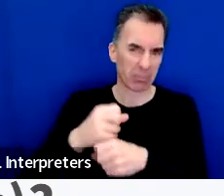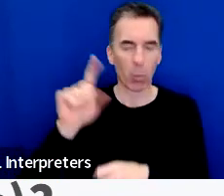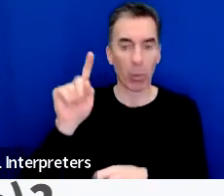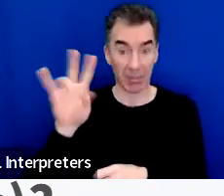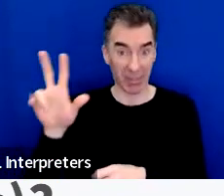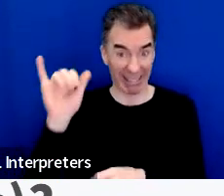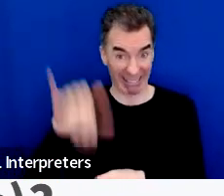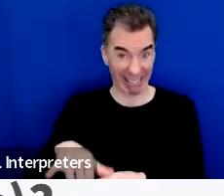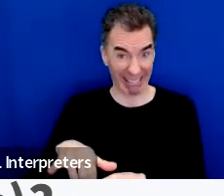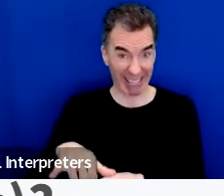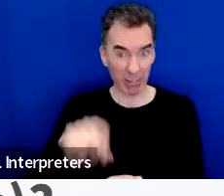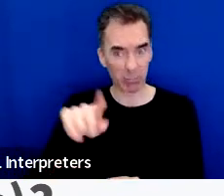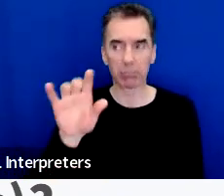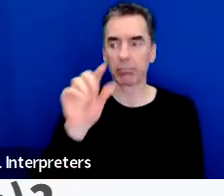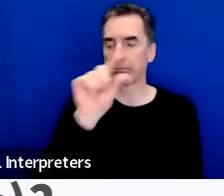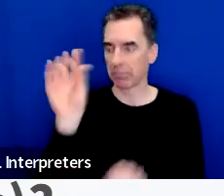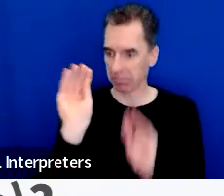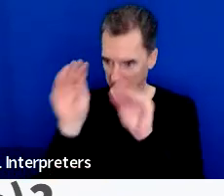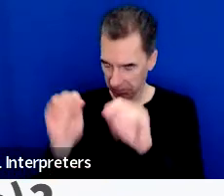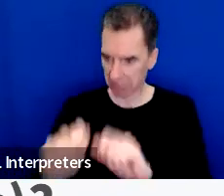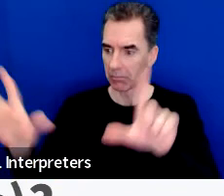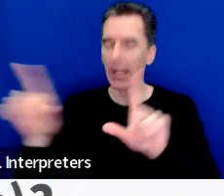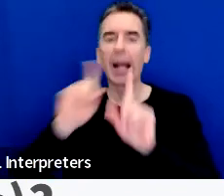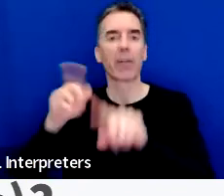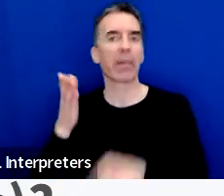And then just put in your response or you can just text